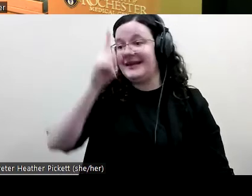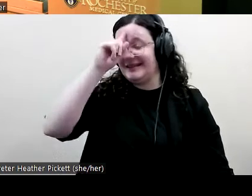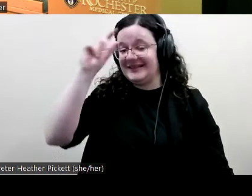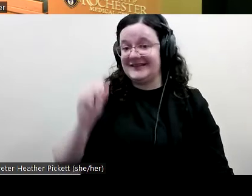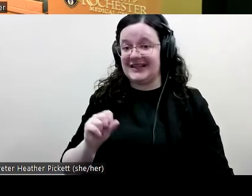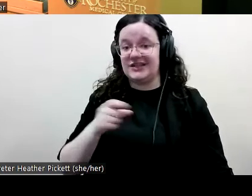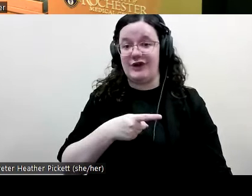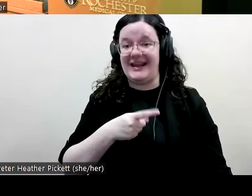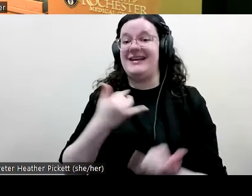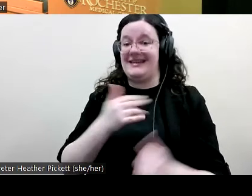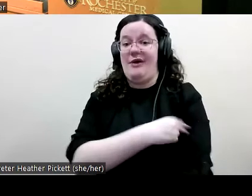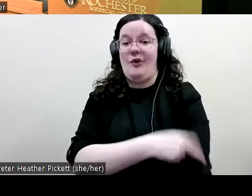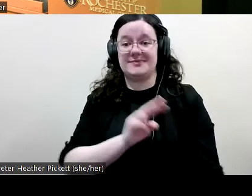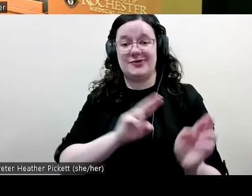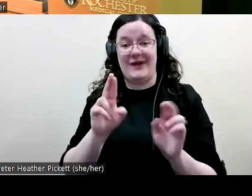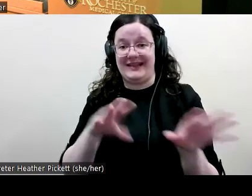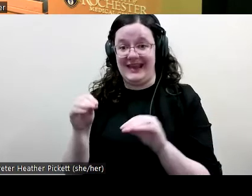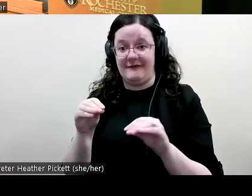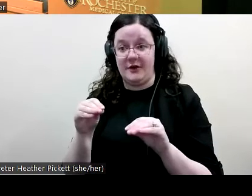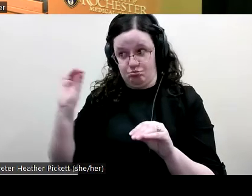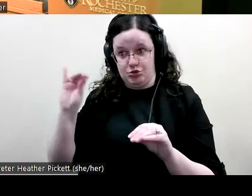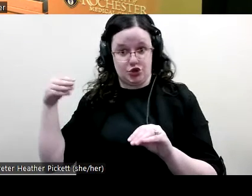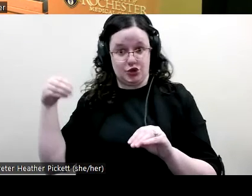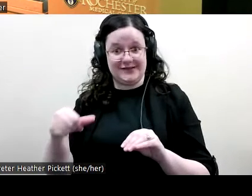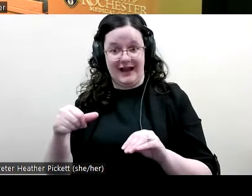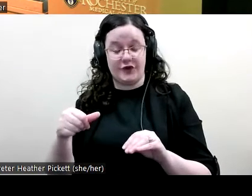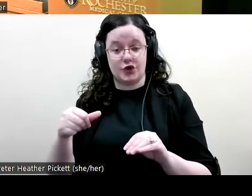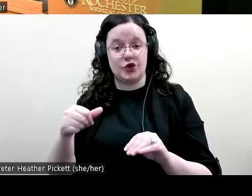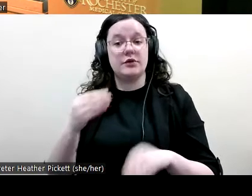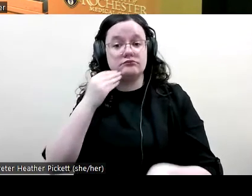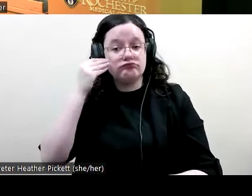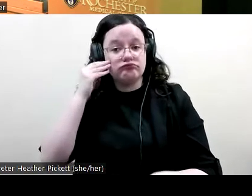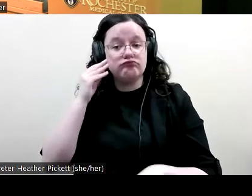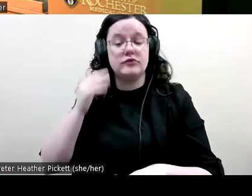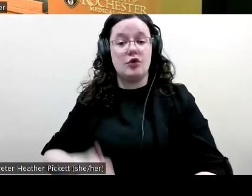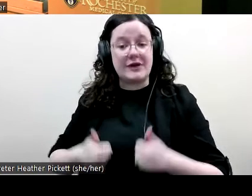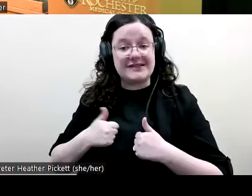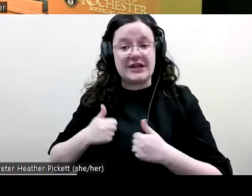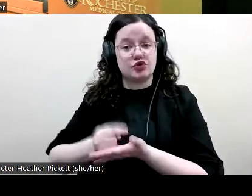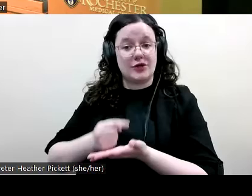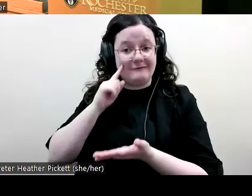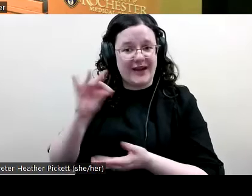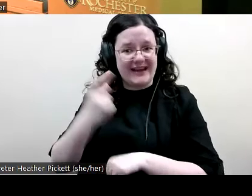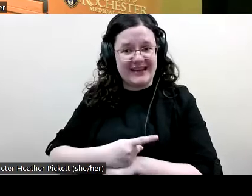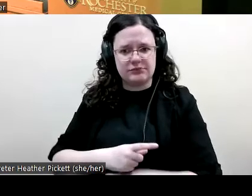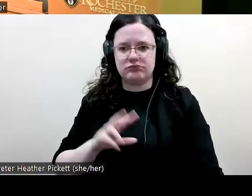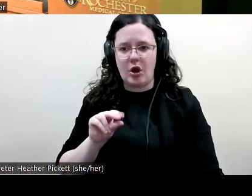for 90 days no they're not but why why wouldn't they why shouldn't they right um and so lots of